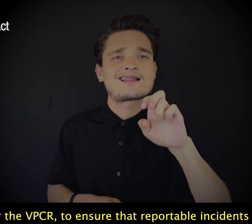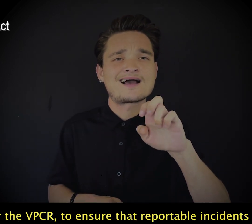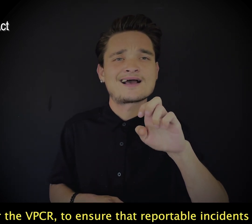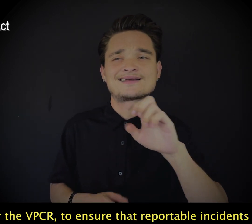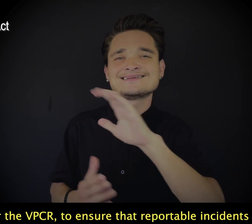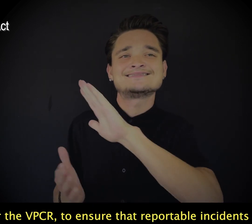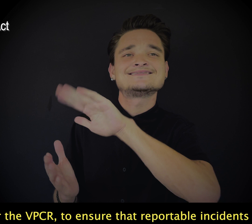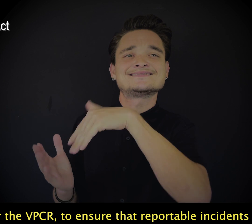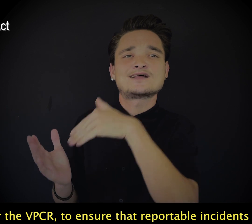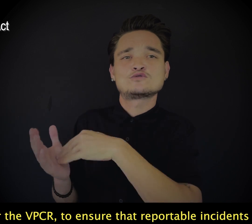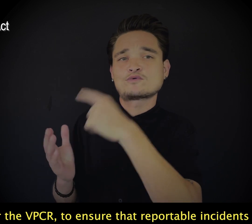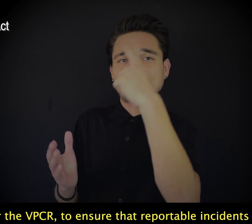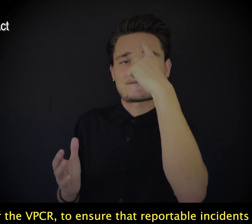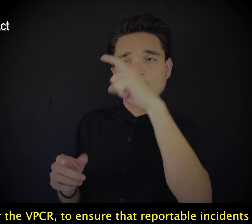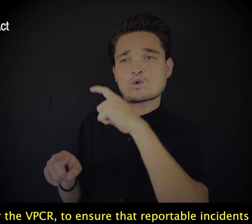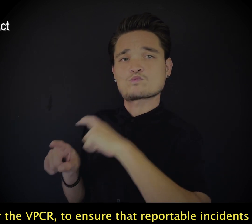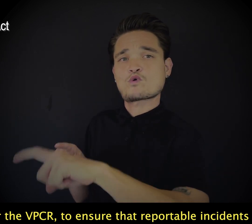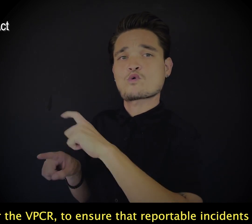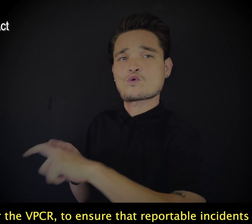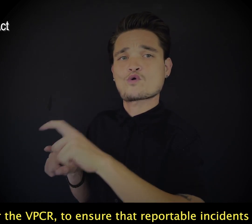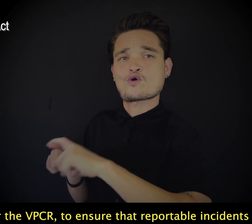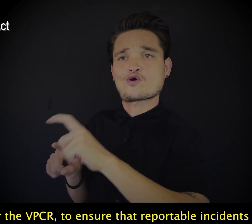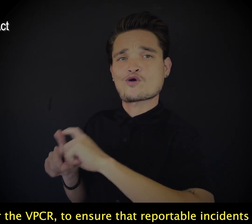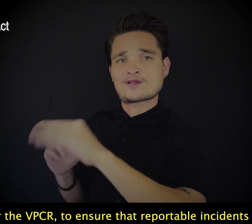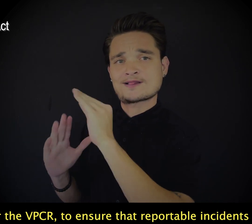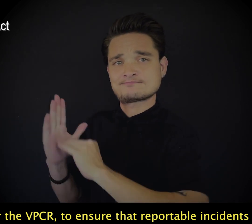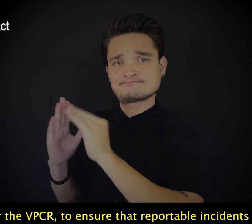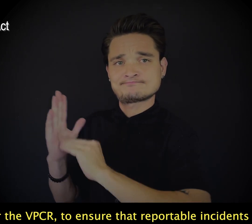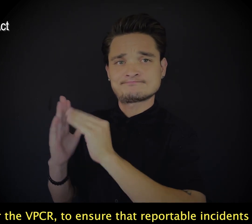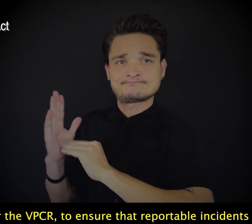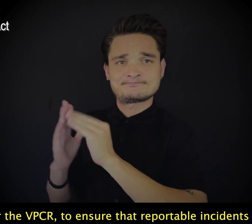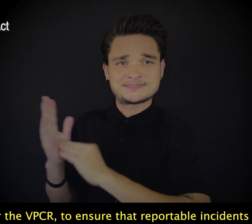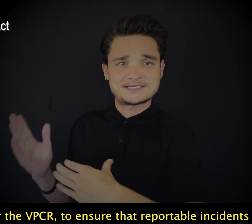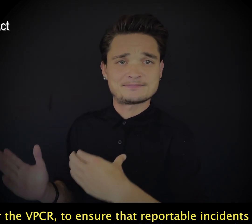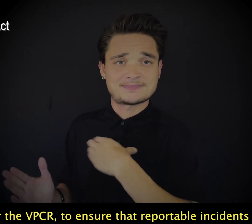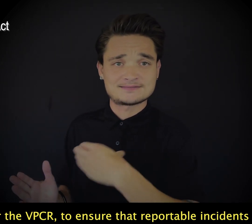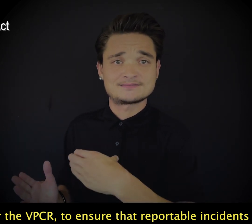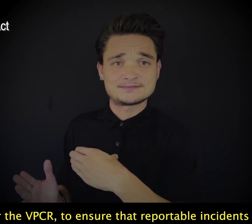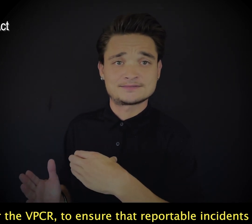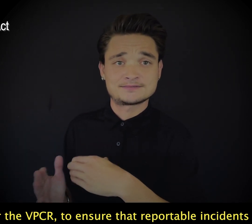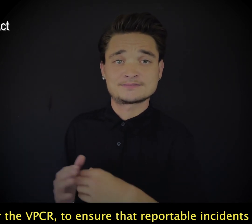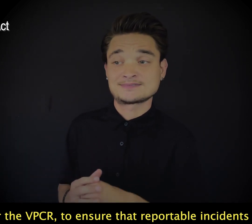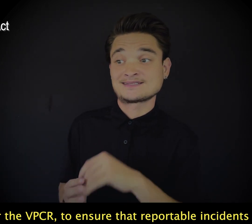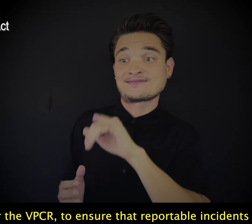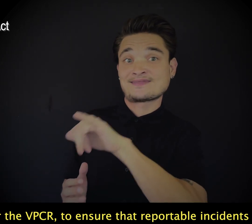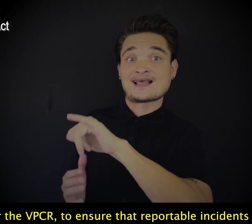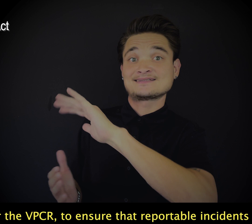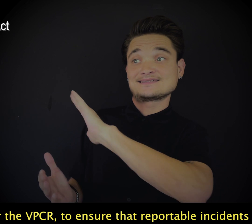or the VPCR, to ensure that reportable incidents are promptly reported and fully investigated.